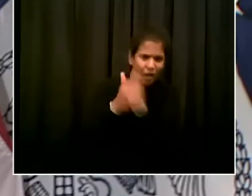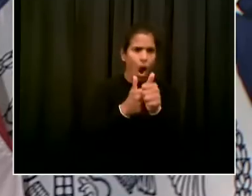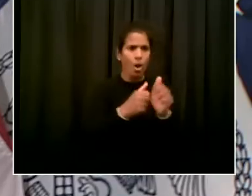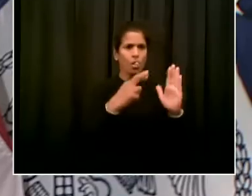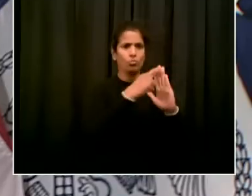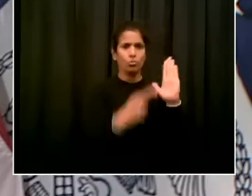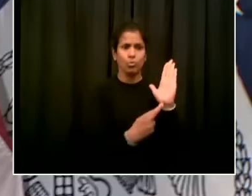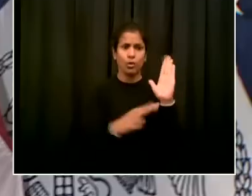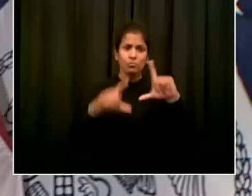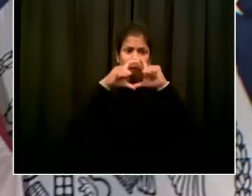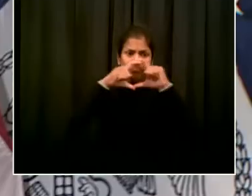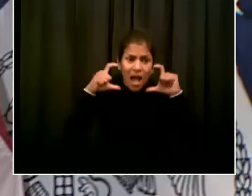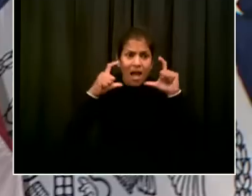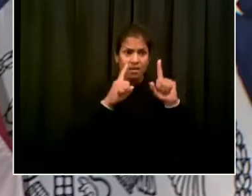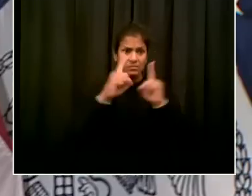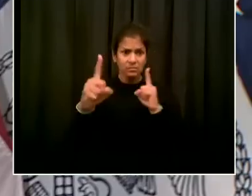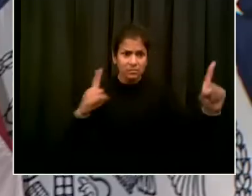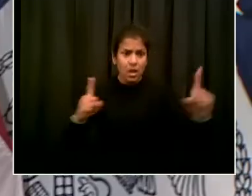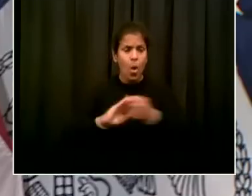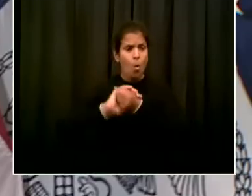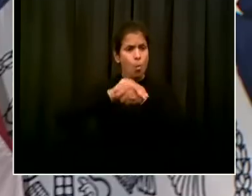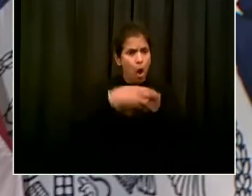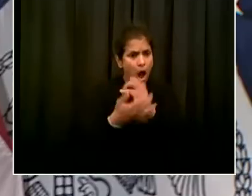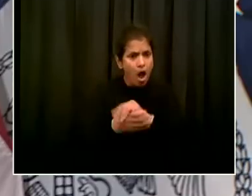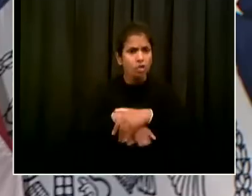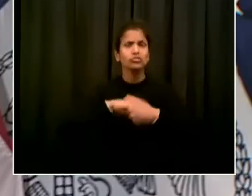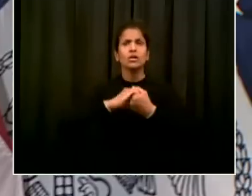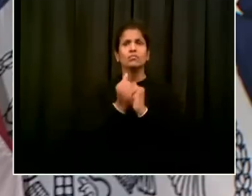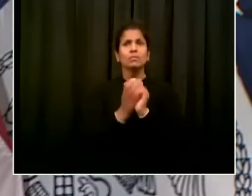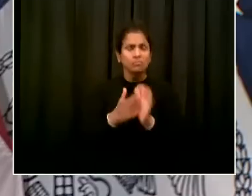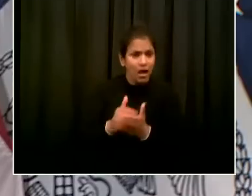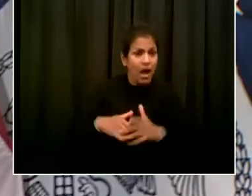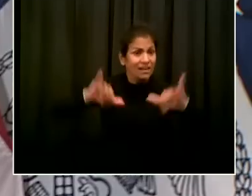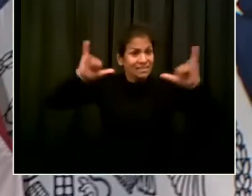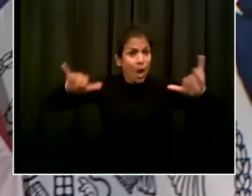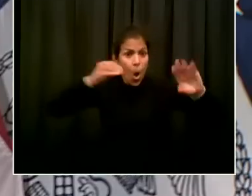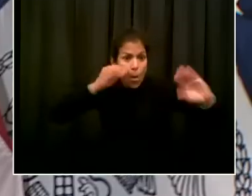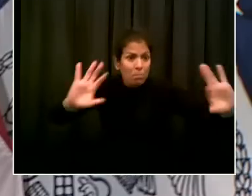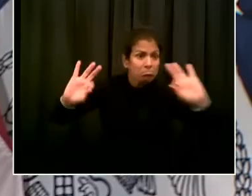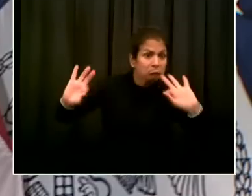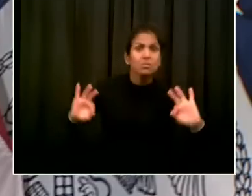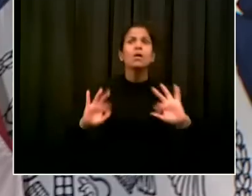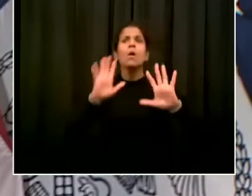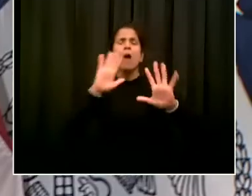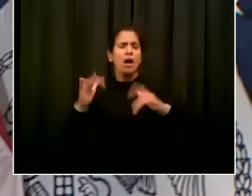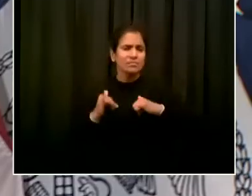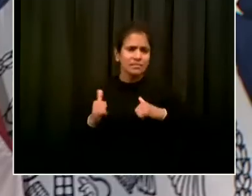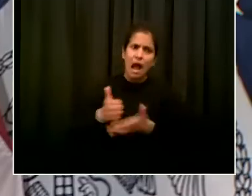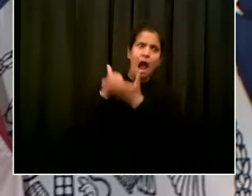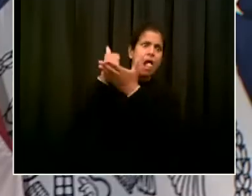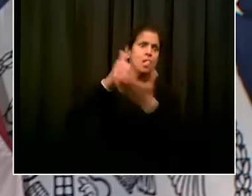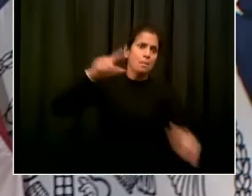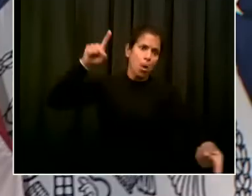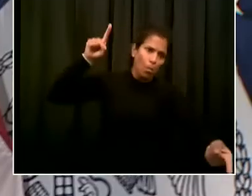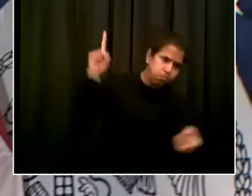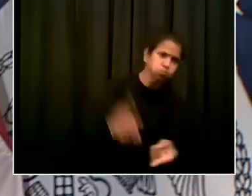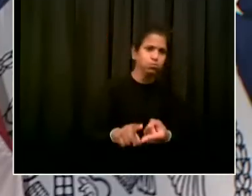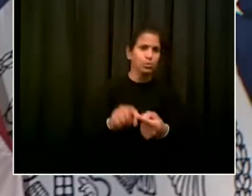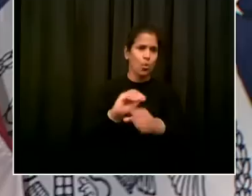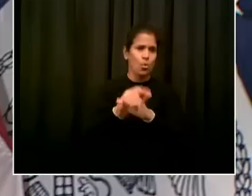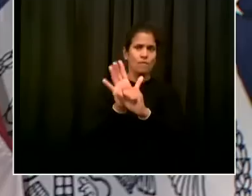REMEMBER WHAT GOT US PAST T E TH